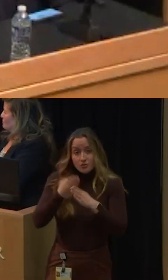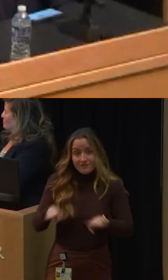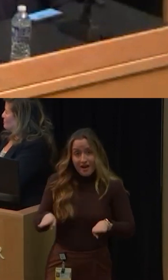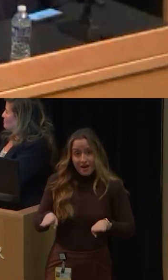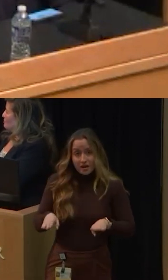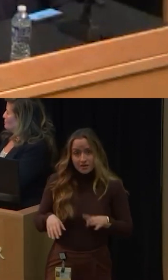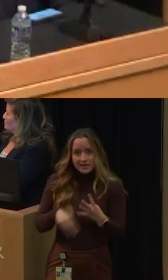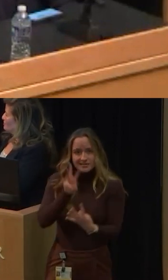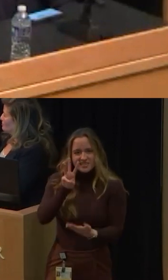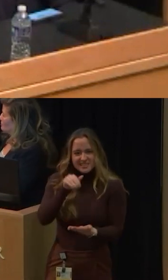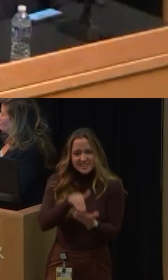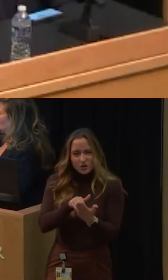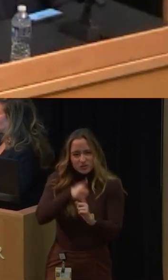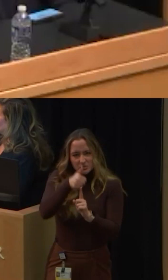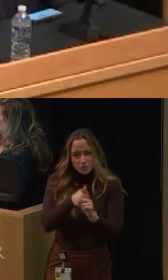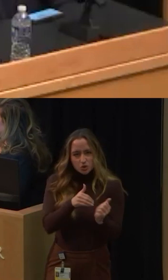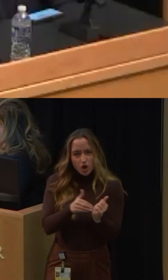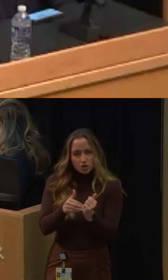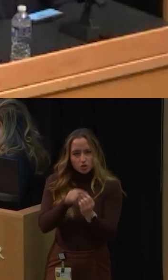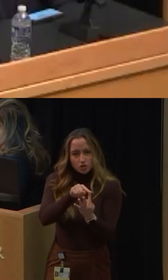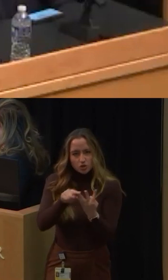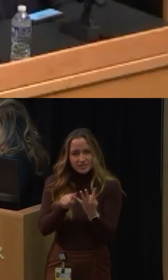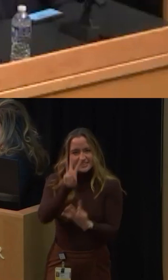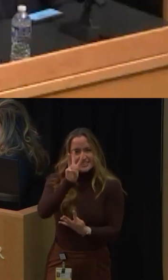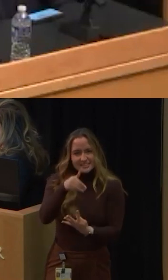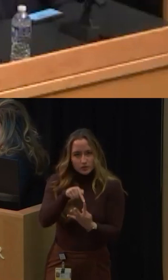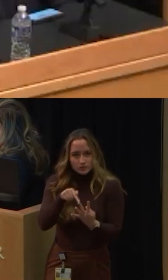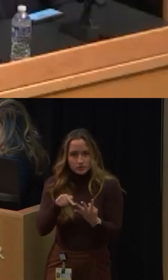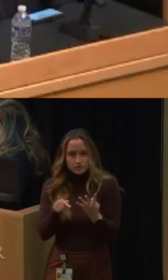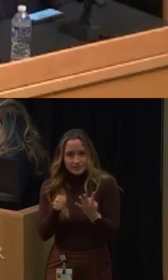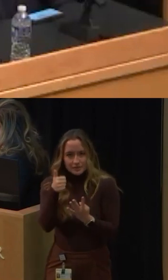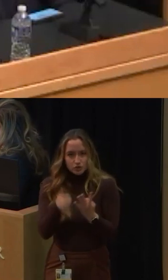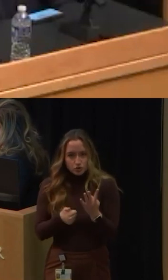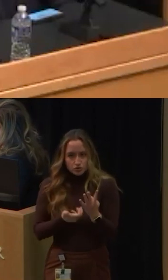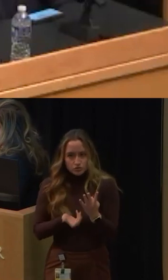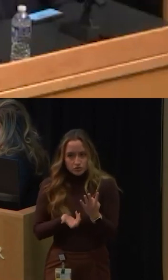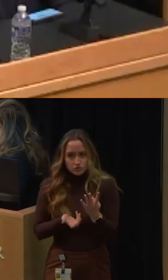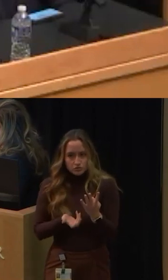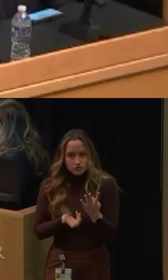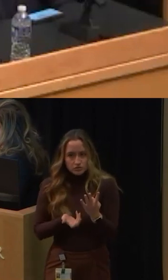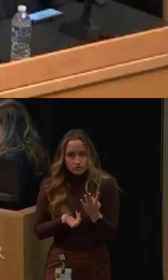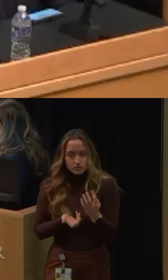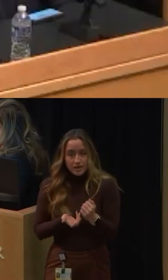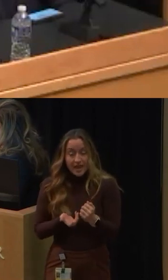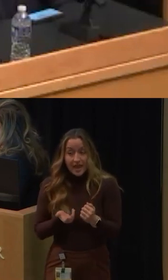I mean, that's a lot, and, you know, Dr. Lunsford was our doctor, and you know what? You could never go to Dr. Lunsford's office